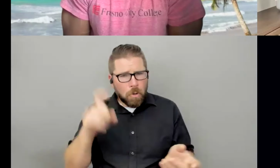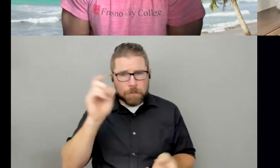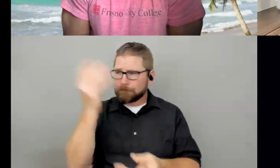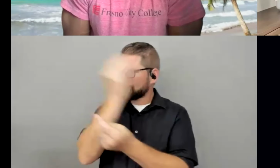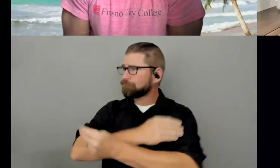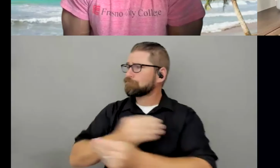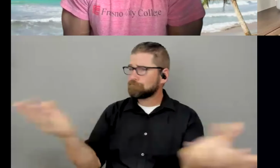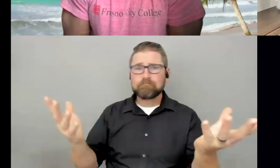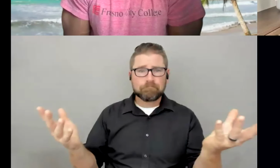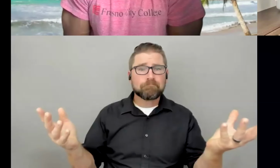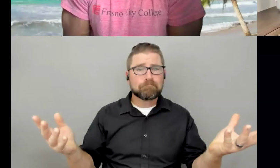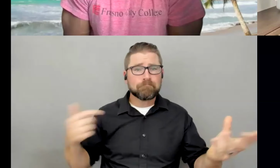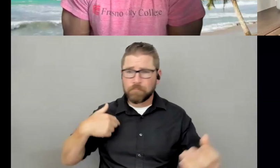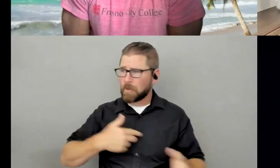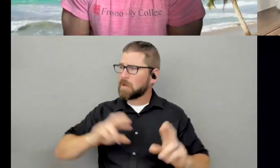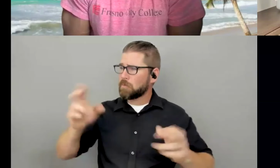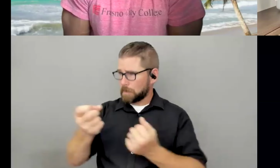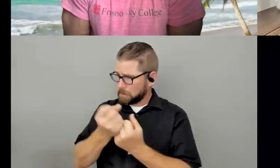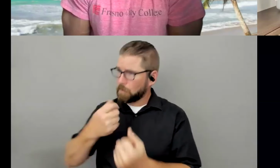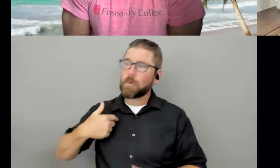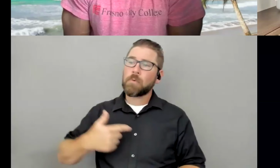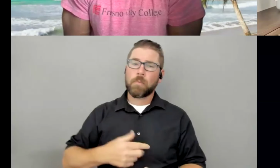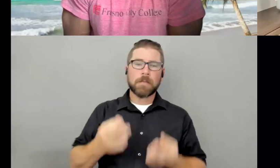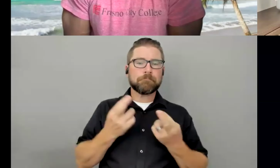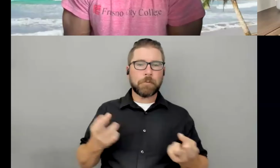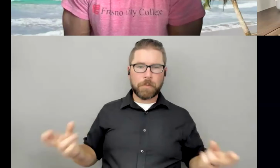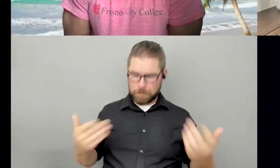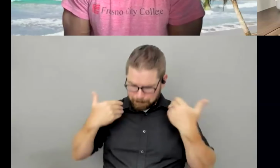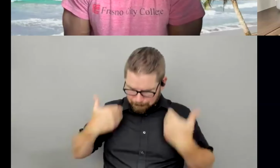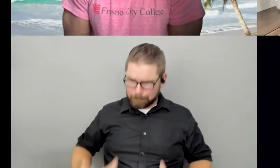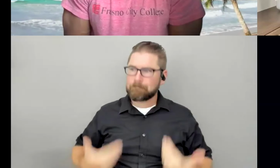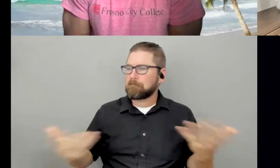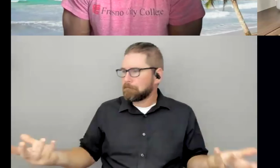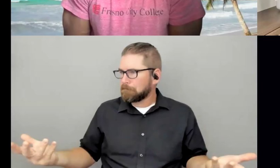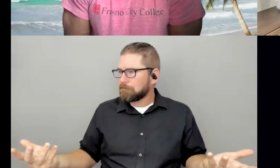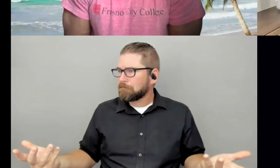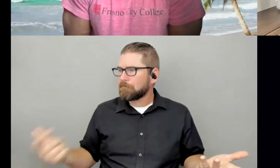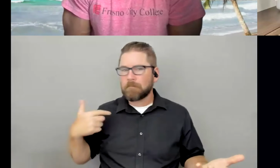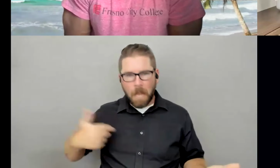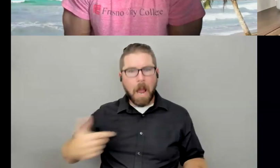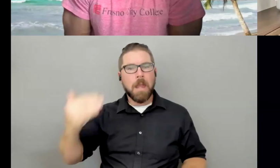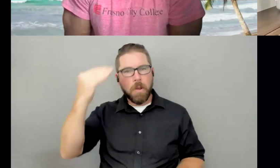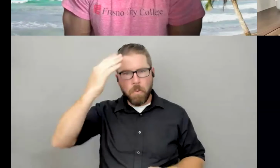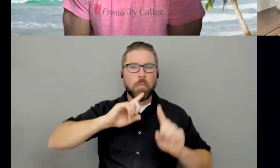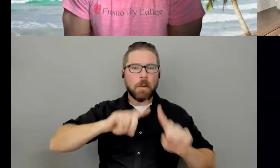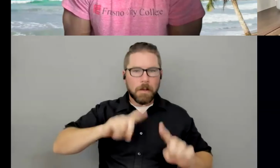to be that resource for them, that knows all the answers. But they just have to ask or they just have to be willing to take help